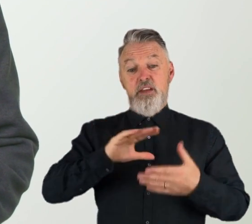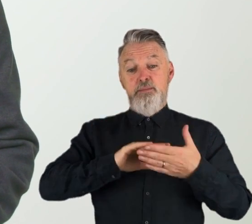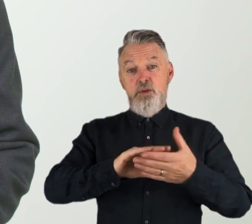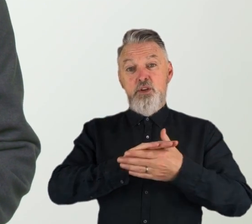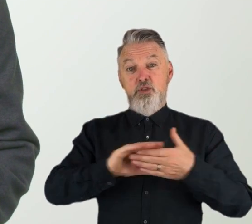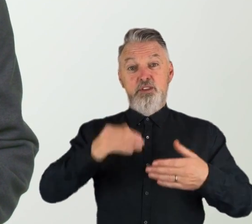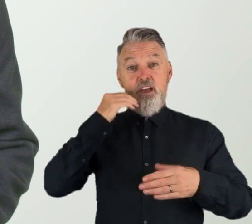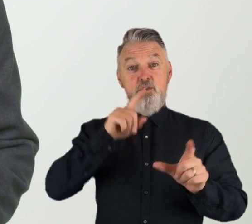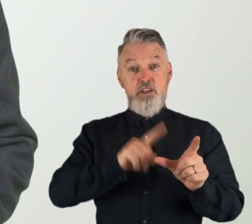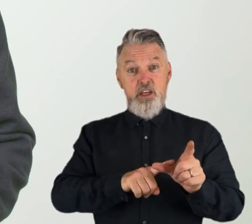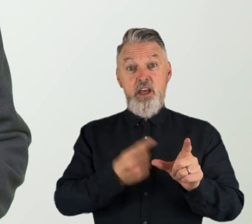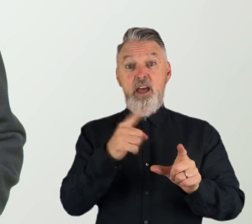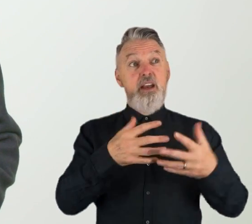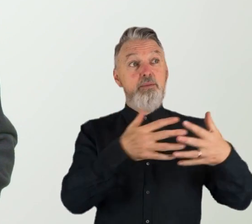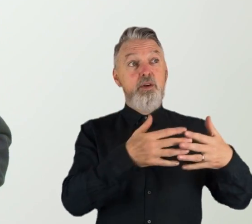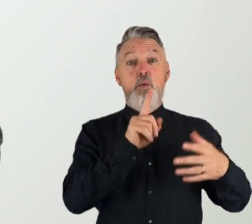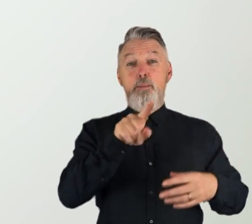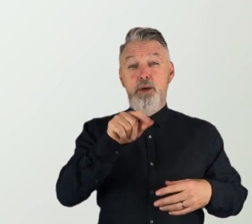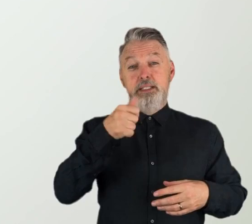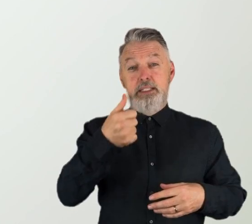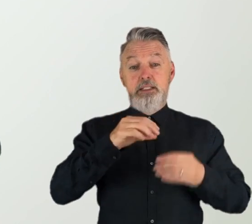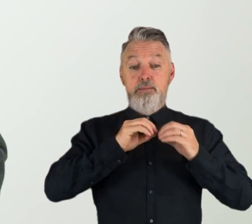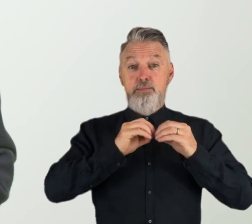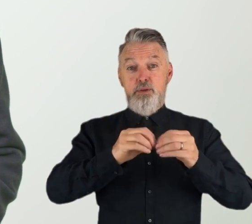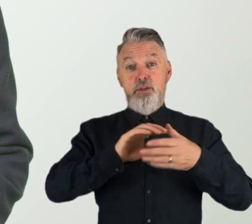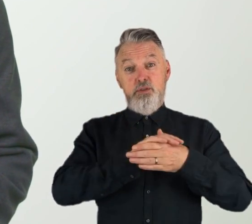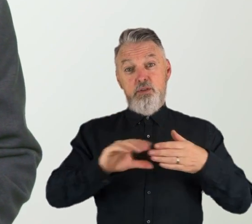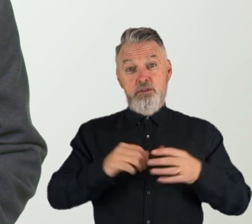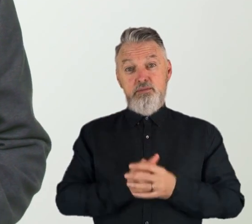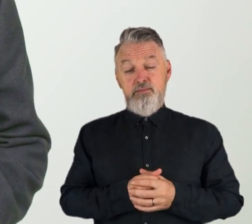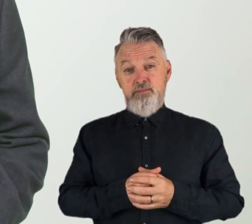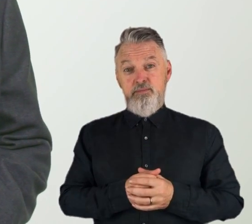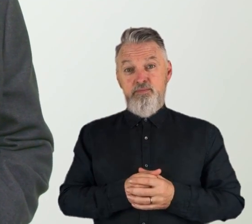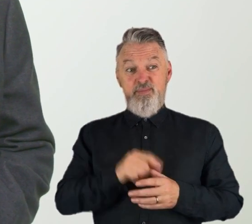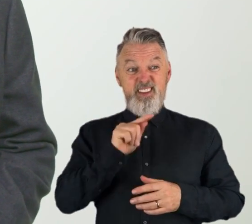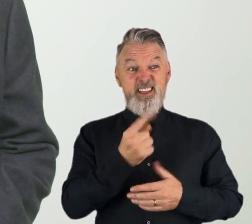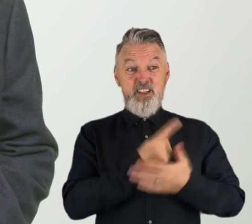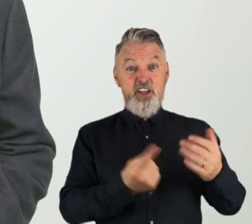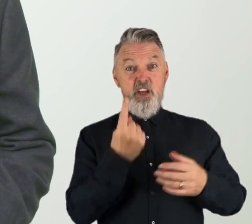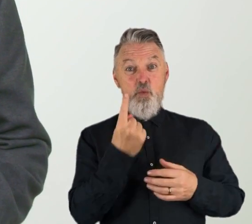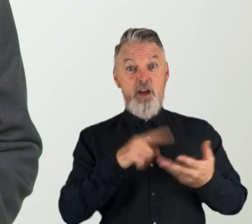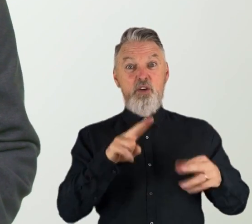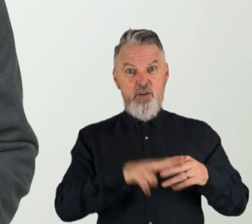and the US $1.6 billion dollars. This is only one of the many costly outcomes.